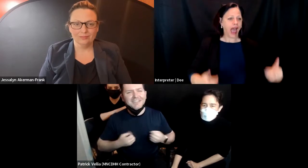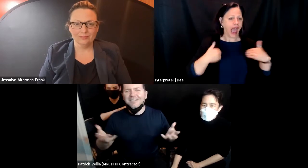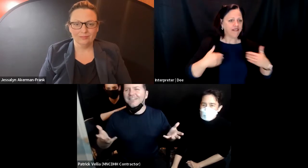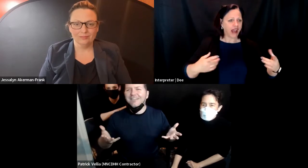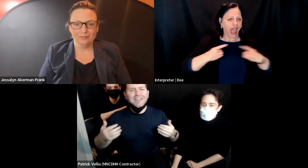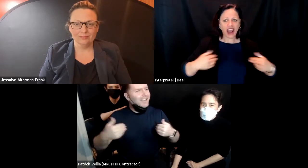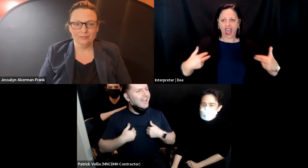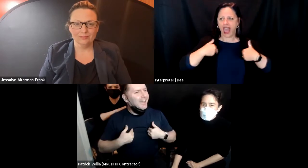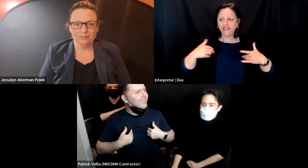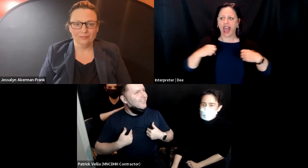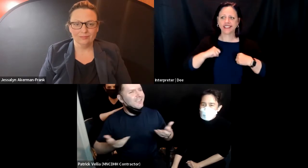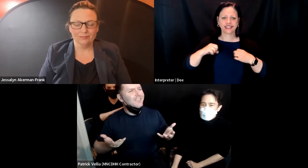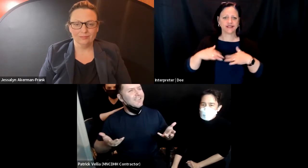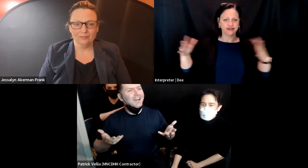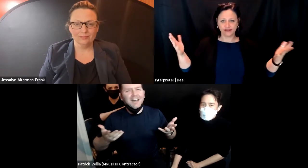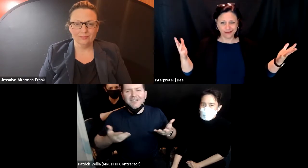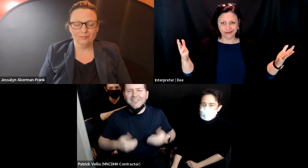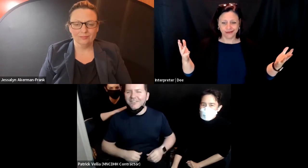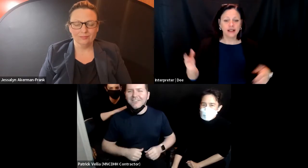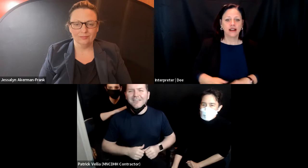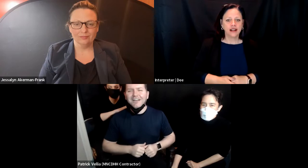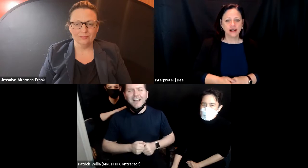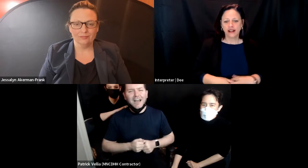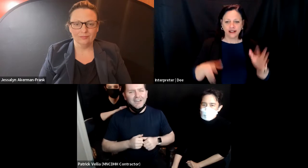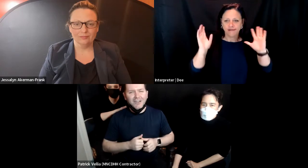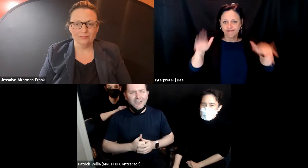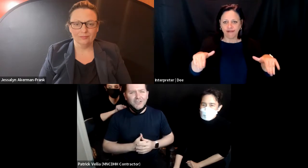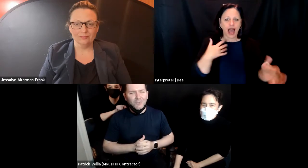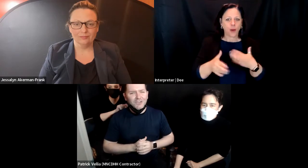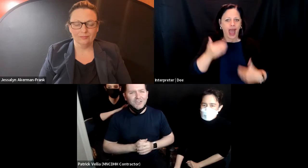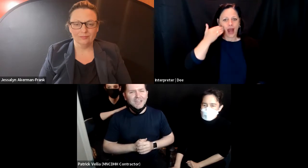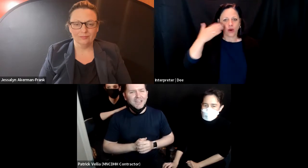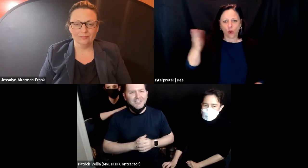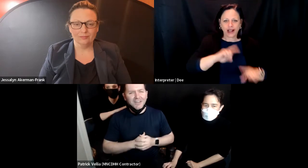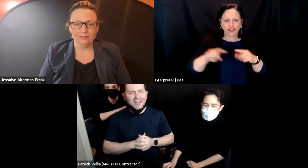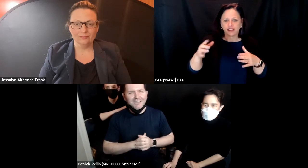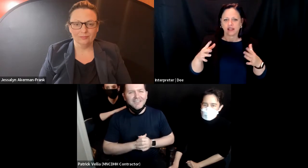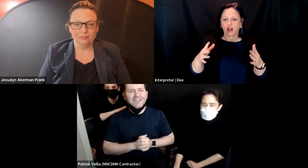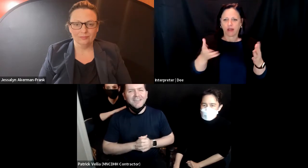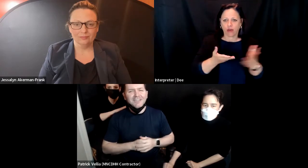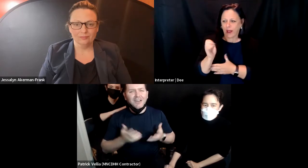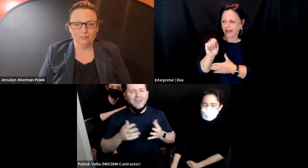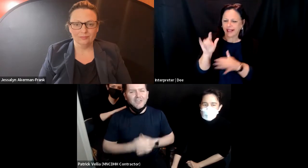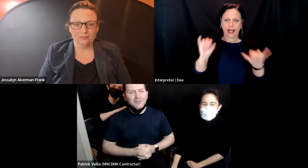But I used signed exact English, so you know like hearing and hearing, too much of a conflict. Have, had, has. Have. Ah.